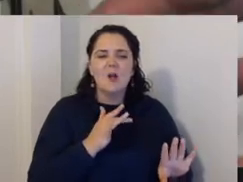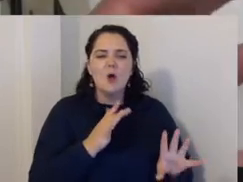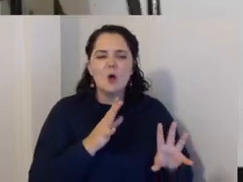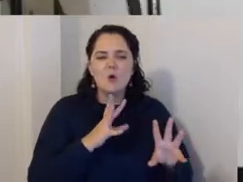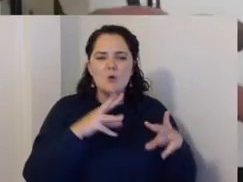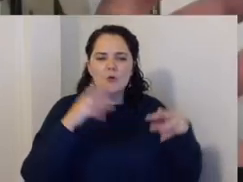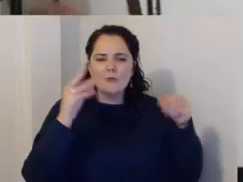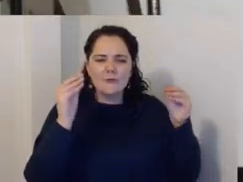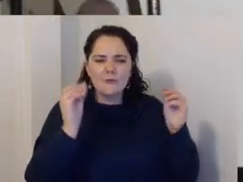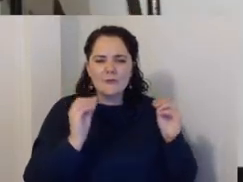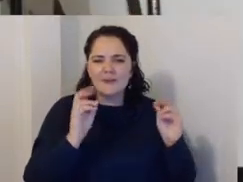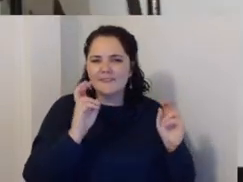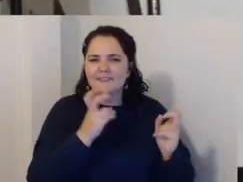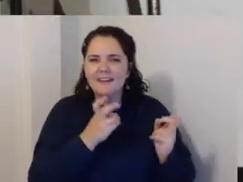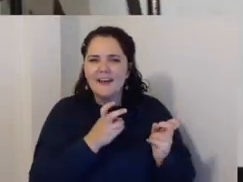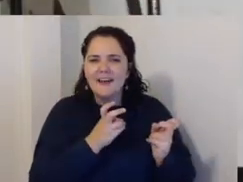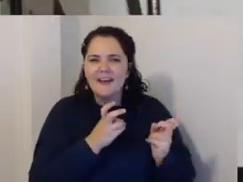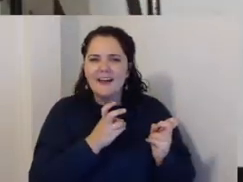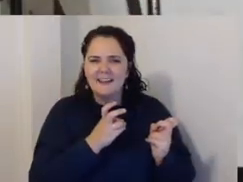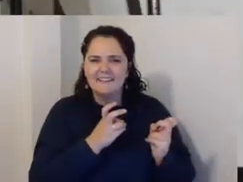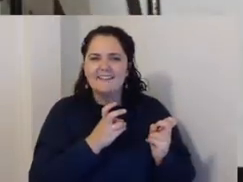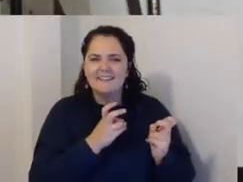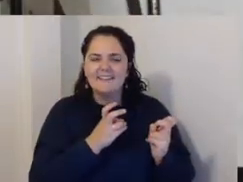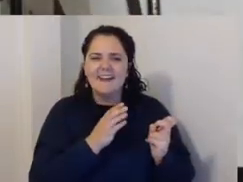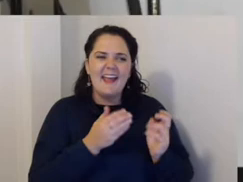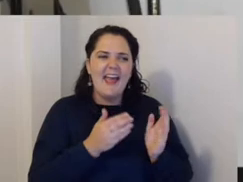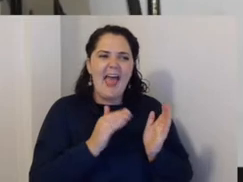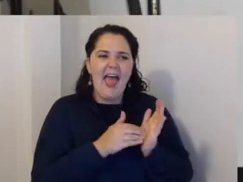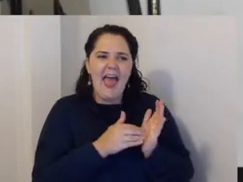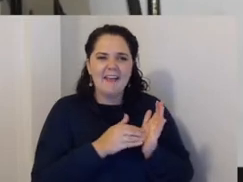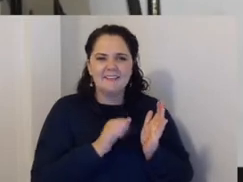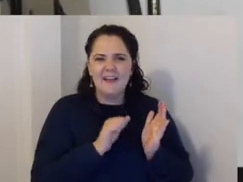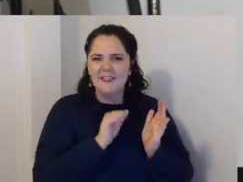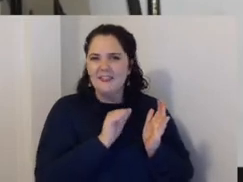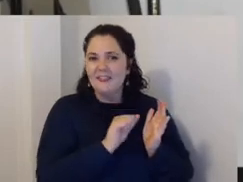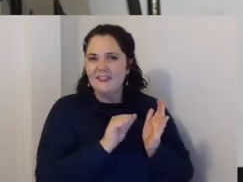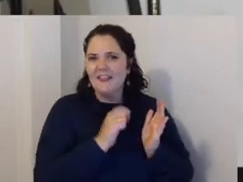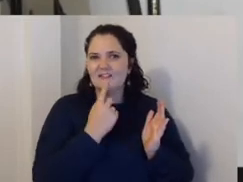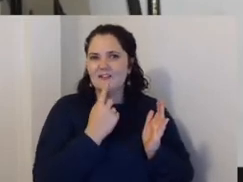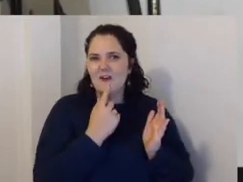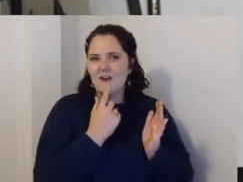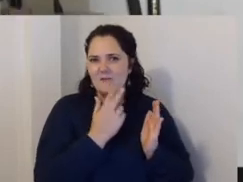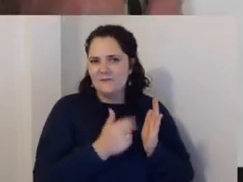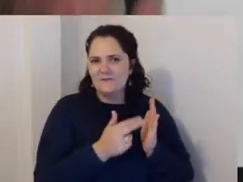and smoky and dark and to me it just exemplifies that uh that tenebroso, that darkness or mystery